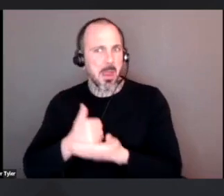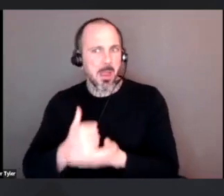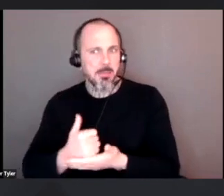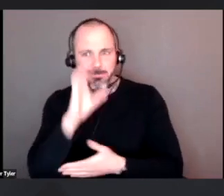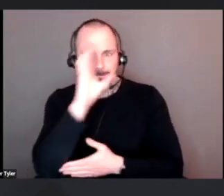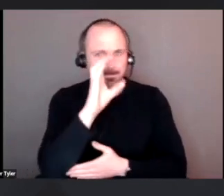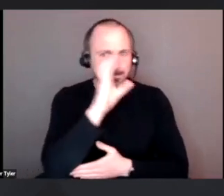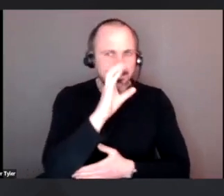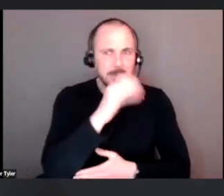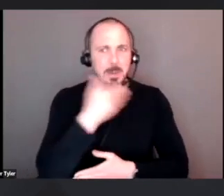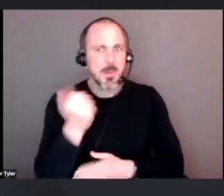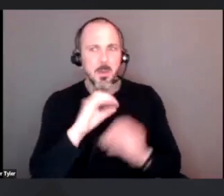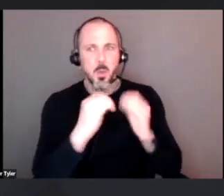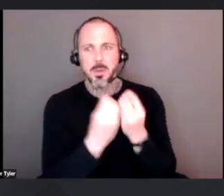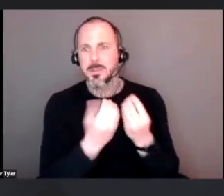So yeah, email me. I'd love to chat.